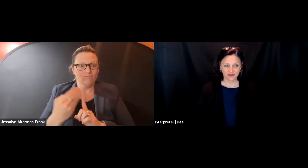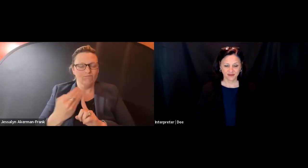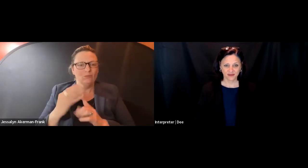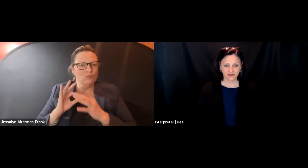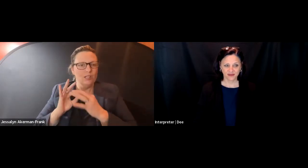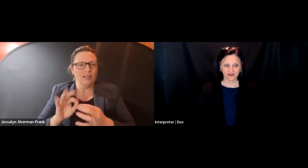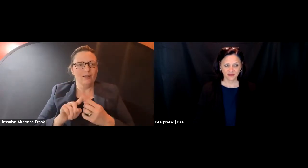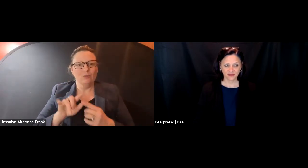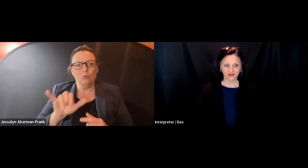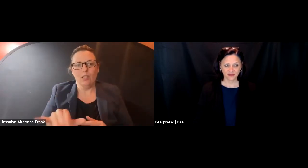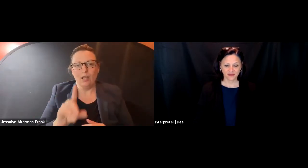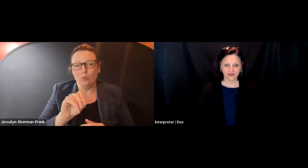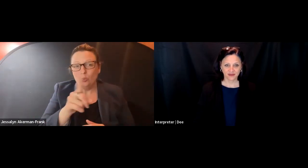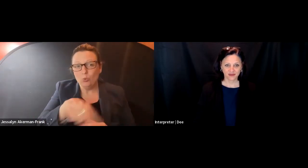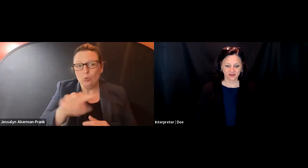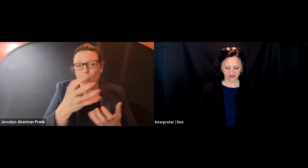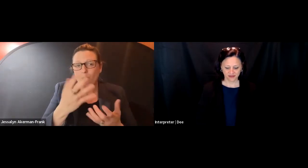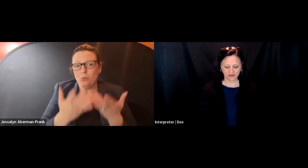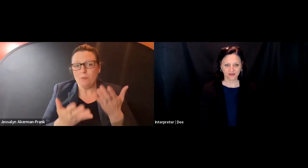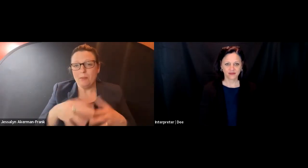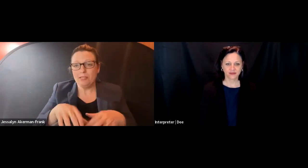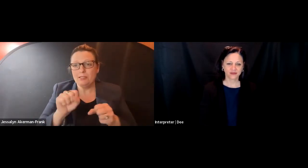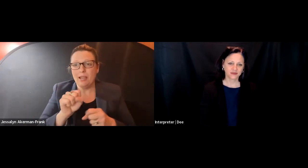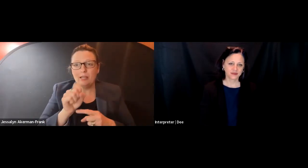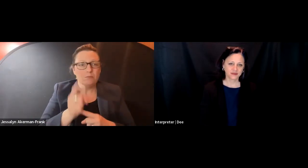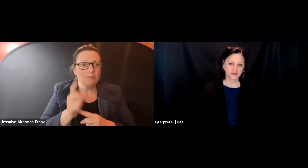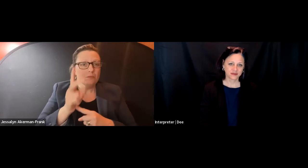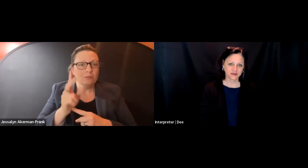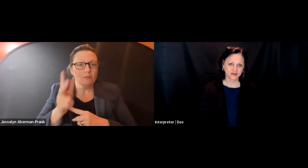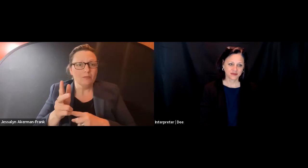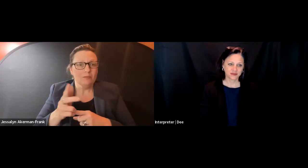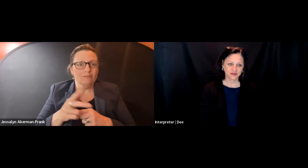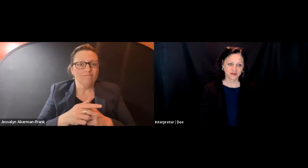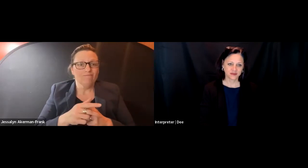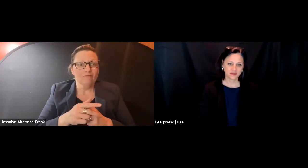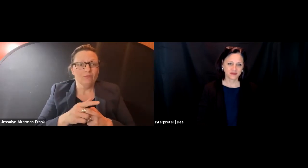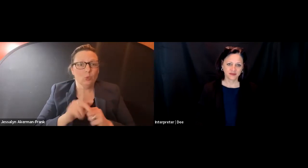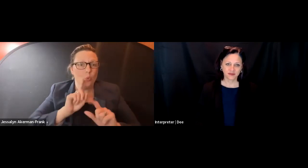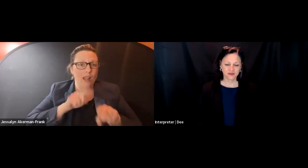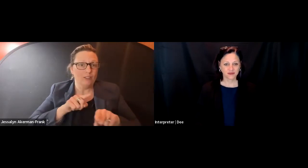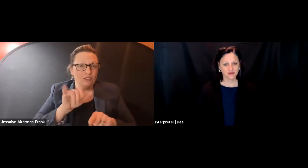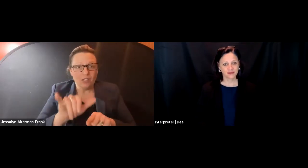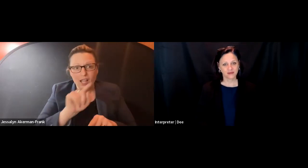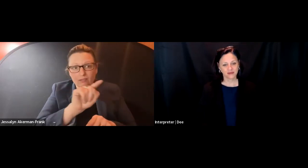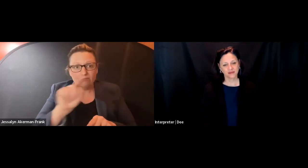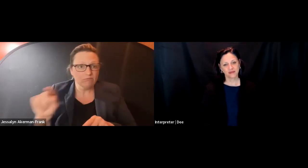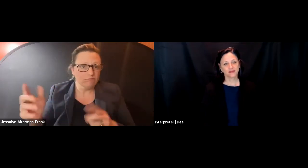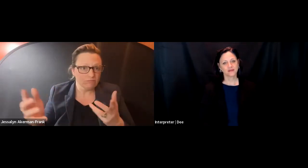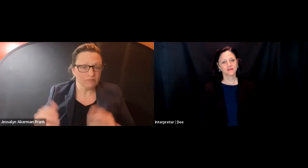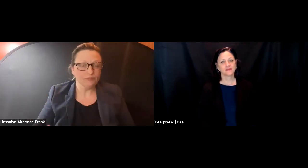quality of life for Deaf, DeafBlind and Hard-of-hearing individuals, not necessarily talking about SSPs or co-navigators, but other things working with DeafBlind individuals. There's many questions in the chat directly related to that question.